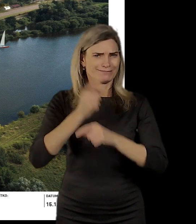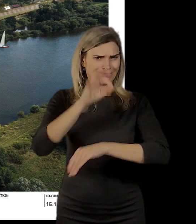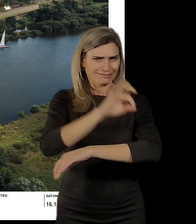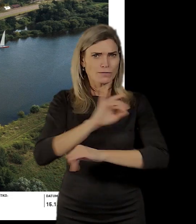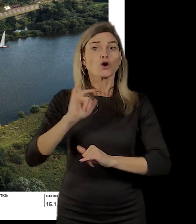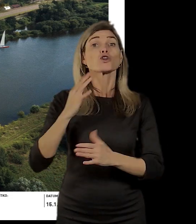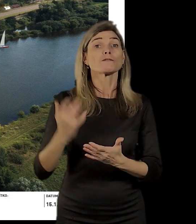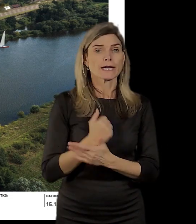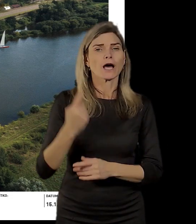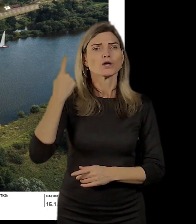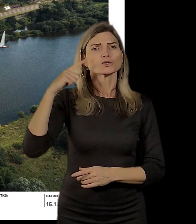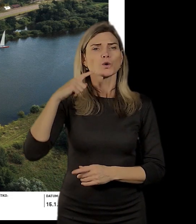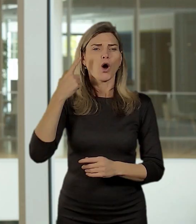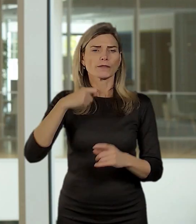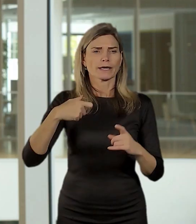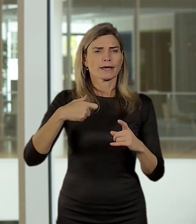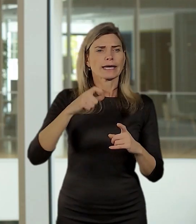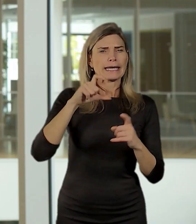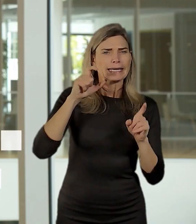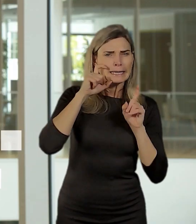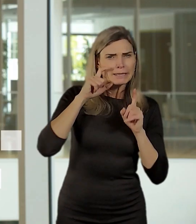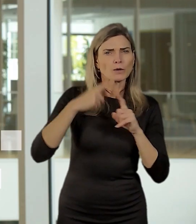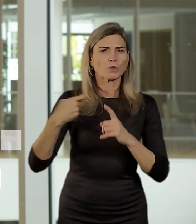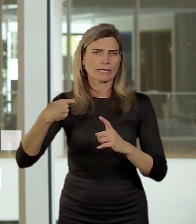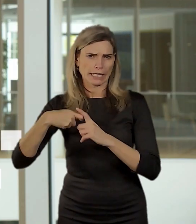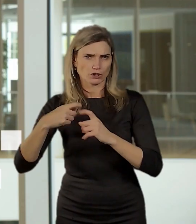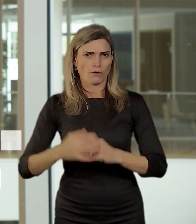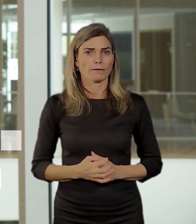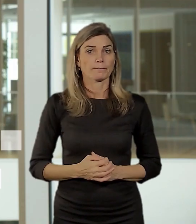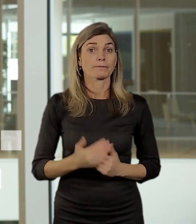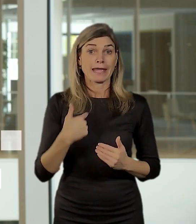And it is much more natural for us than if we were designing it for ourselves.